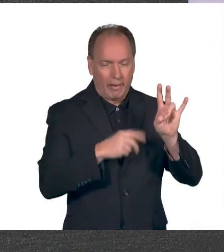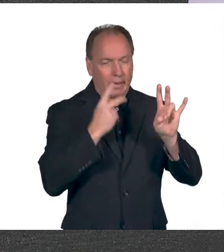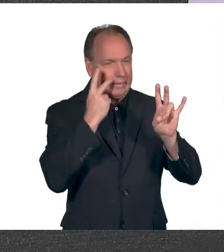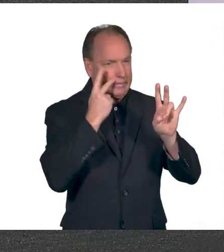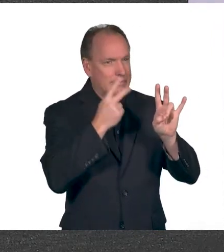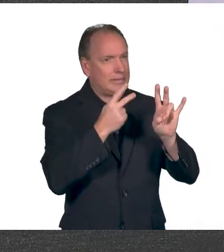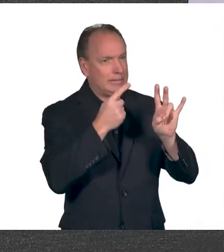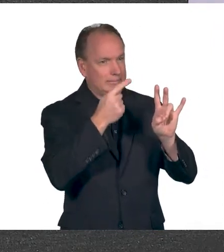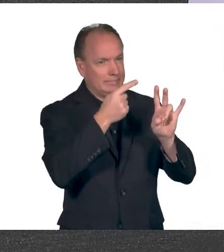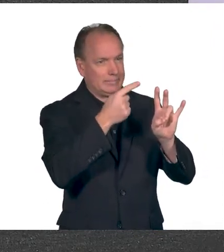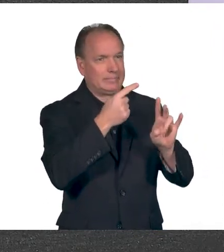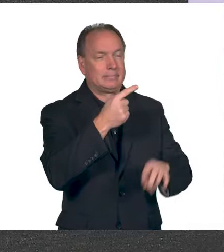I see it, right there,